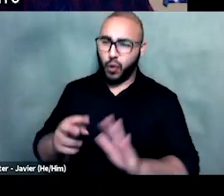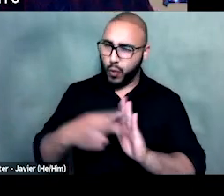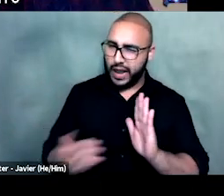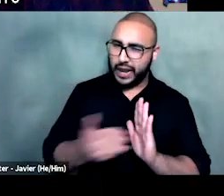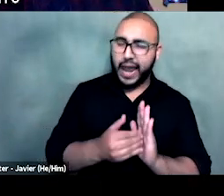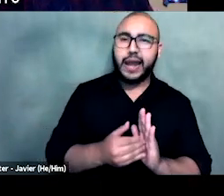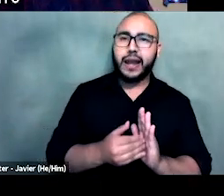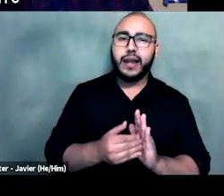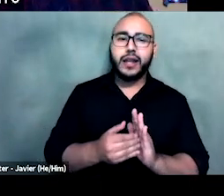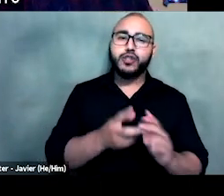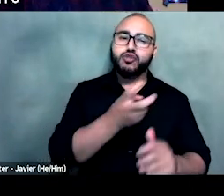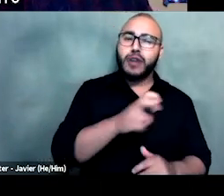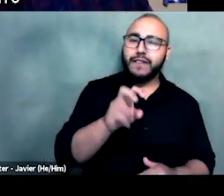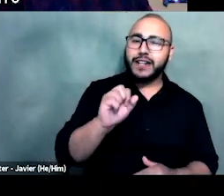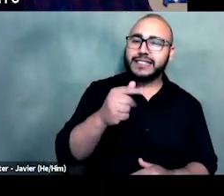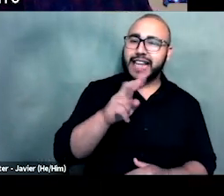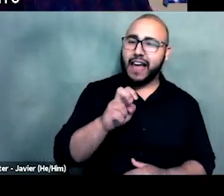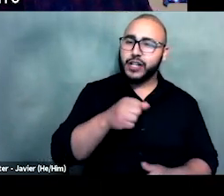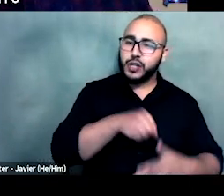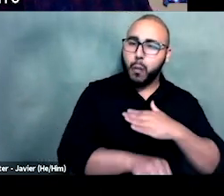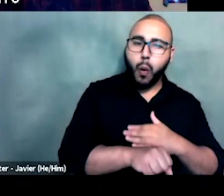time. "Transfer the savage born infant to the surroundings of civilization, and he will